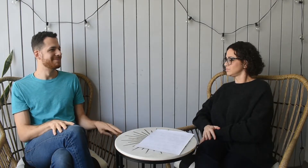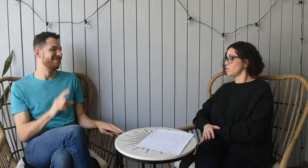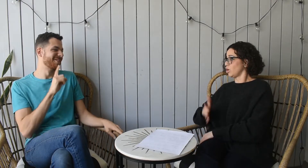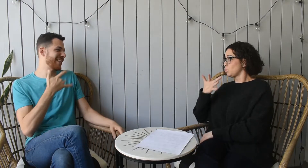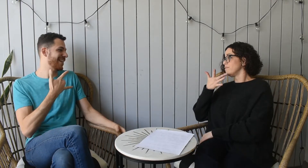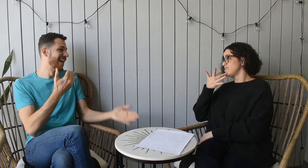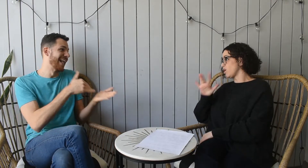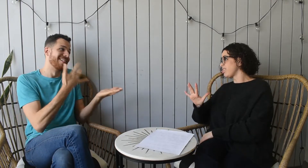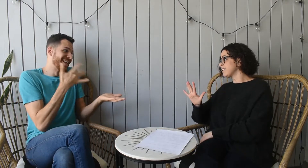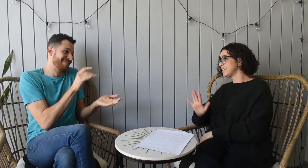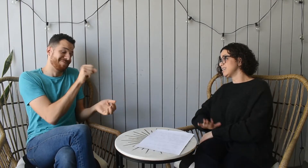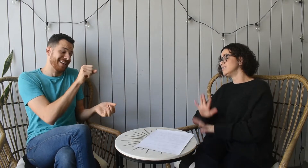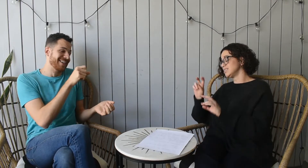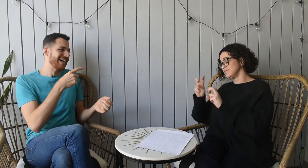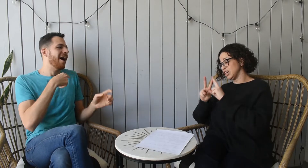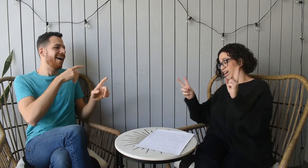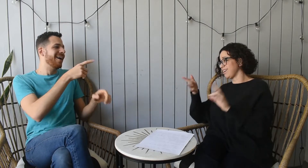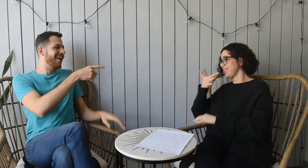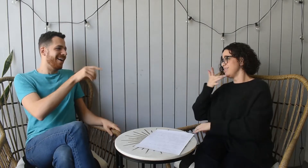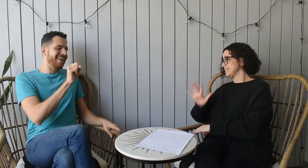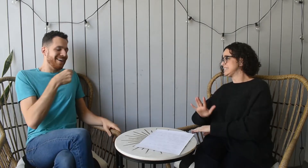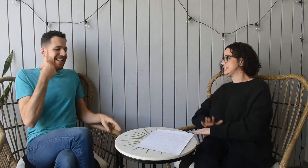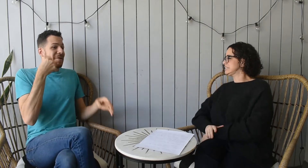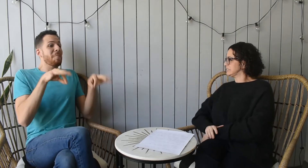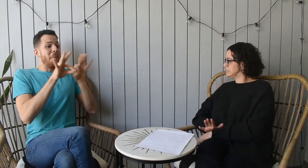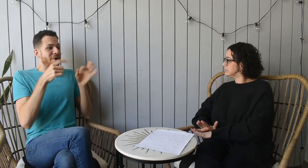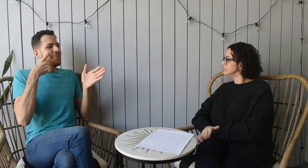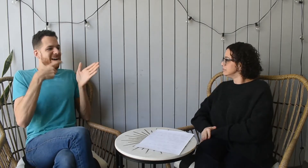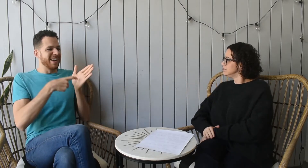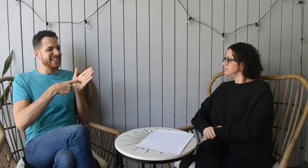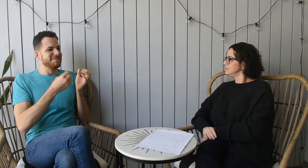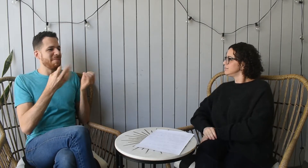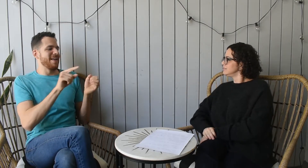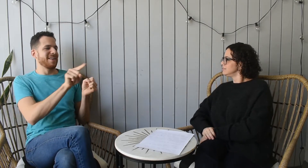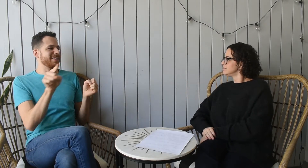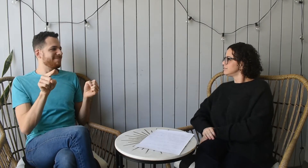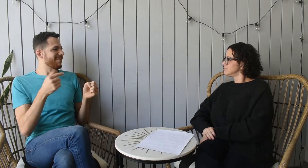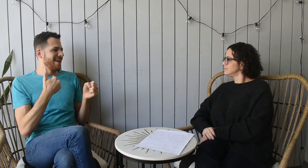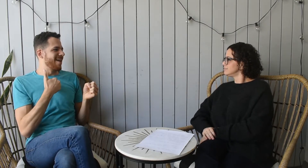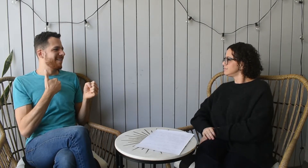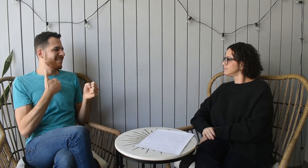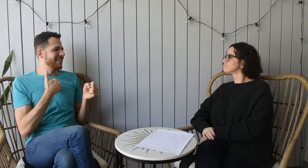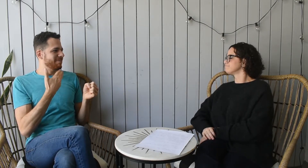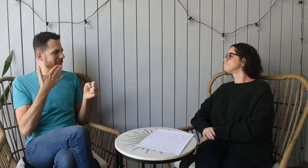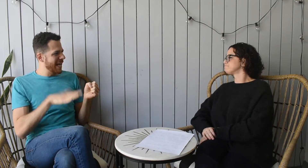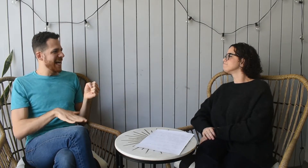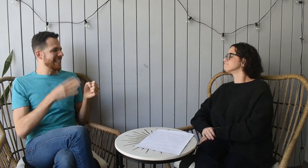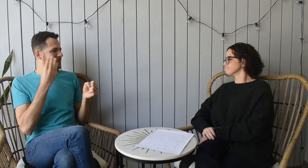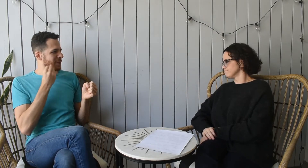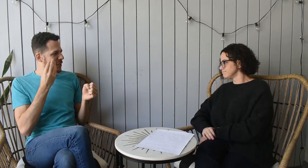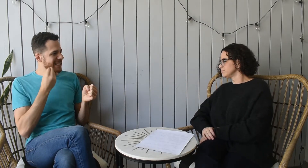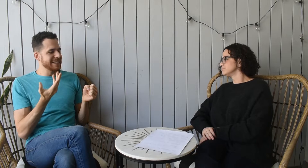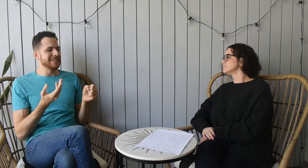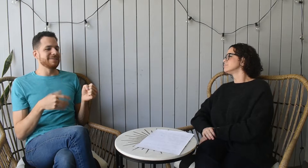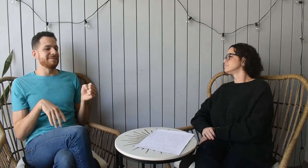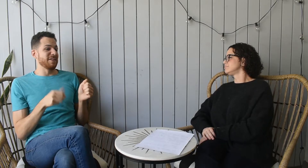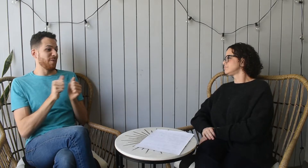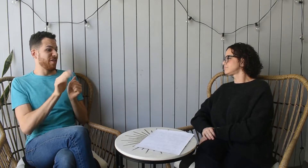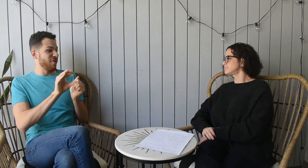You're fortunate. I know I am lucky. Its important to recognize many do have bad experiences